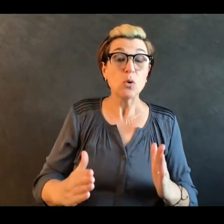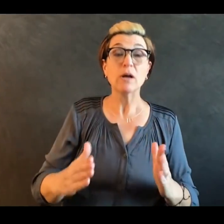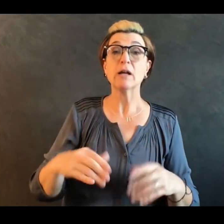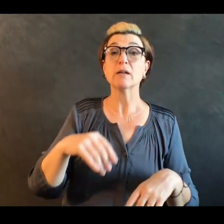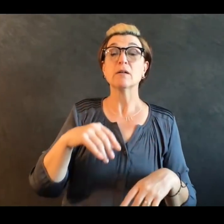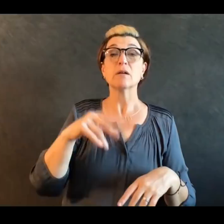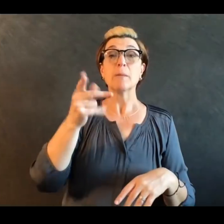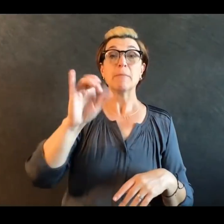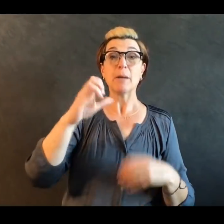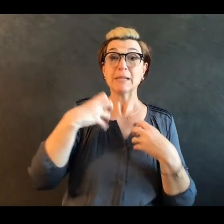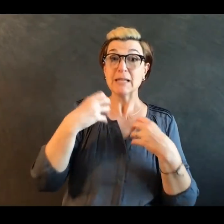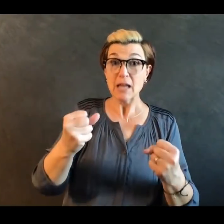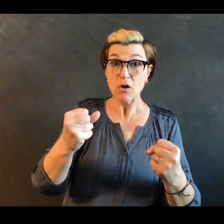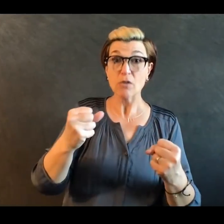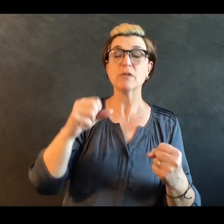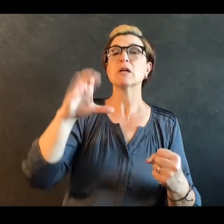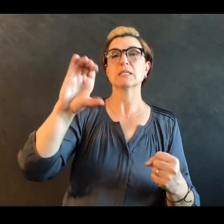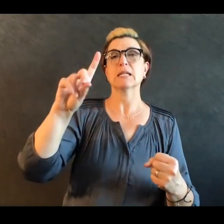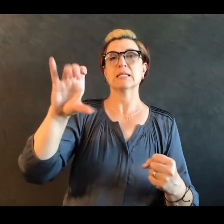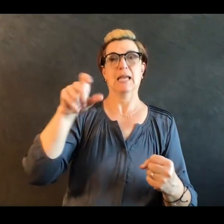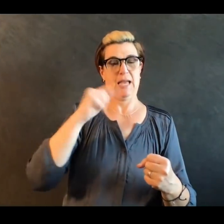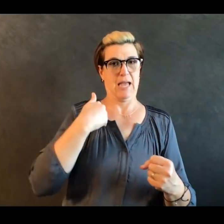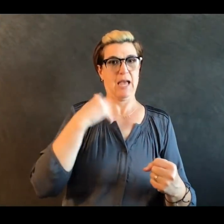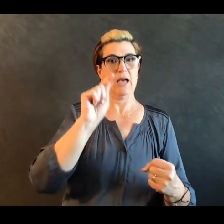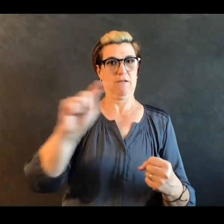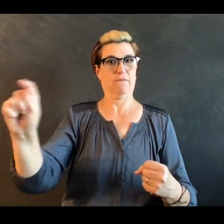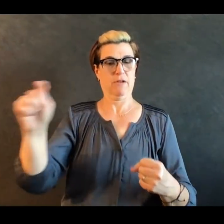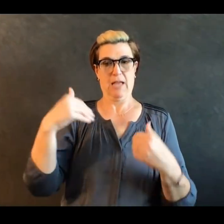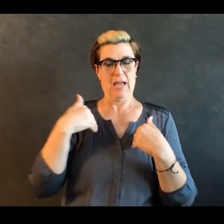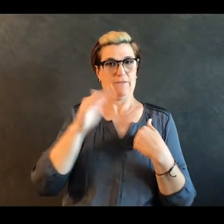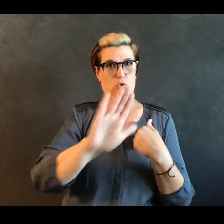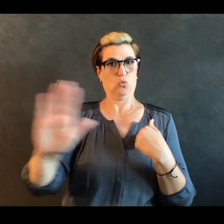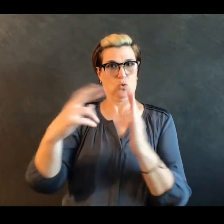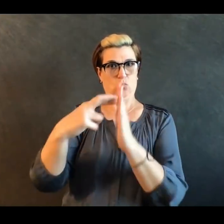issued guidelines on how to mitigate a situation if you have a positive case in